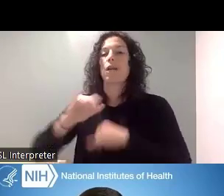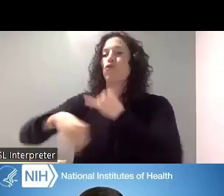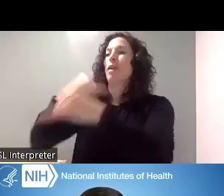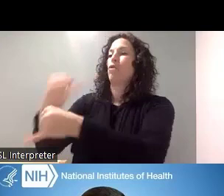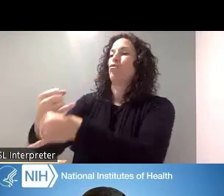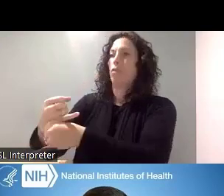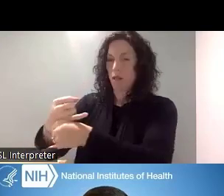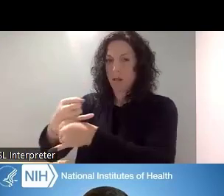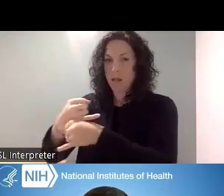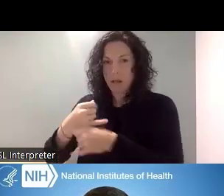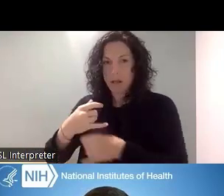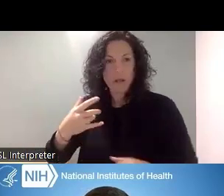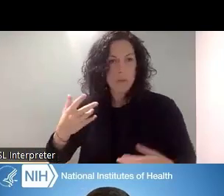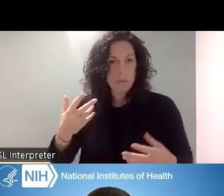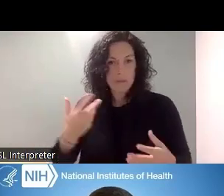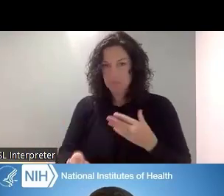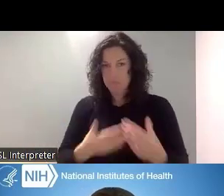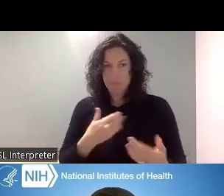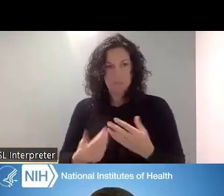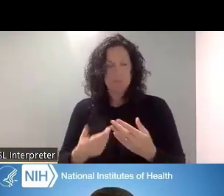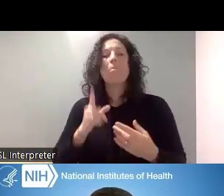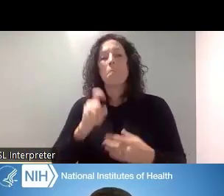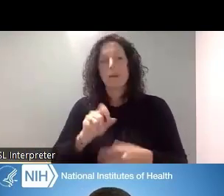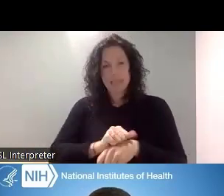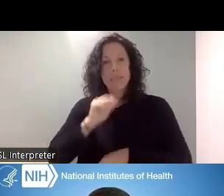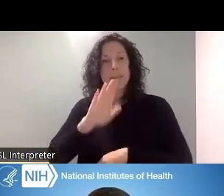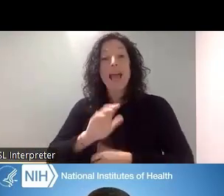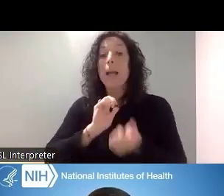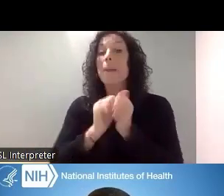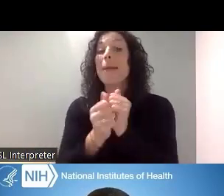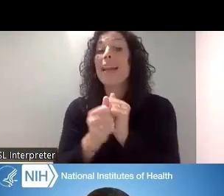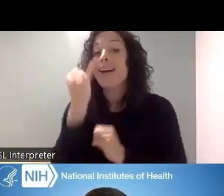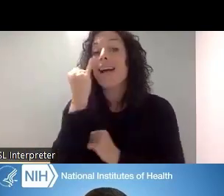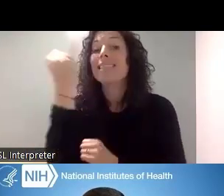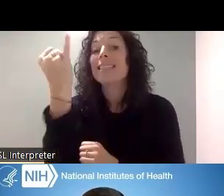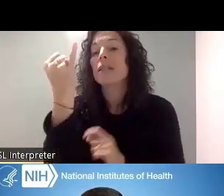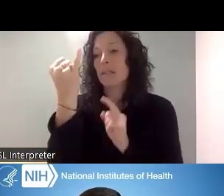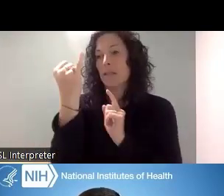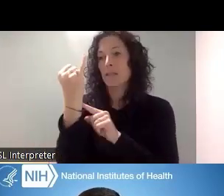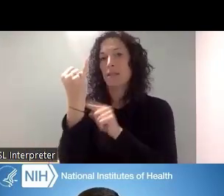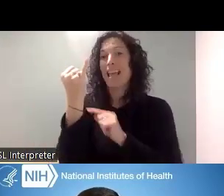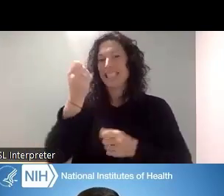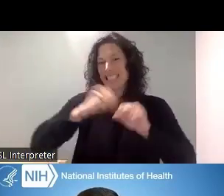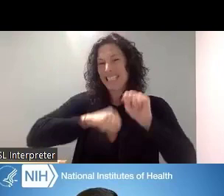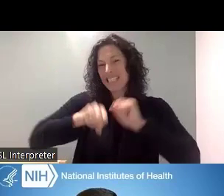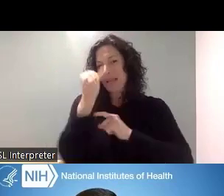you're going to need to need to submit a competitive idea. So a scientific idea that's important for your field,